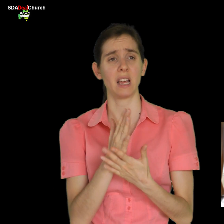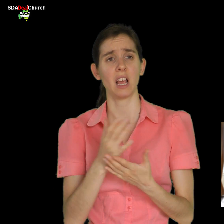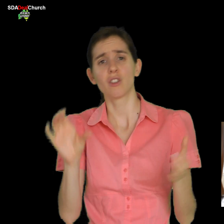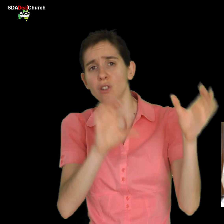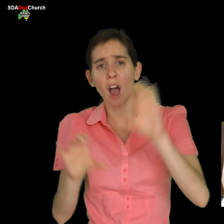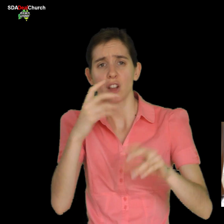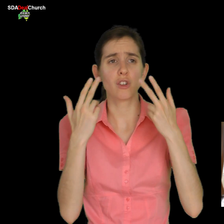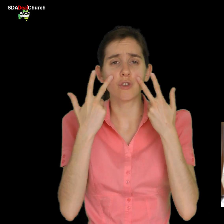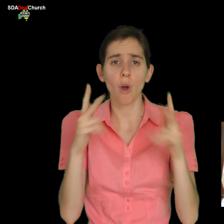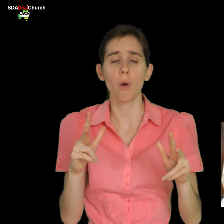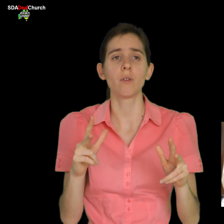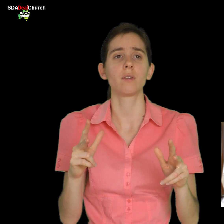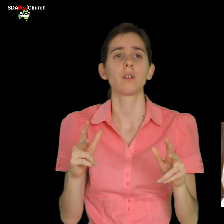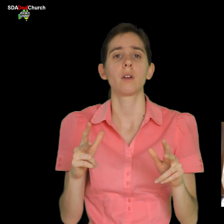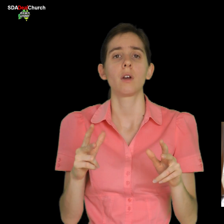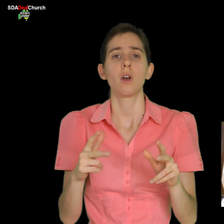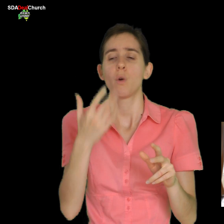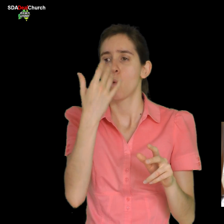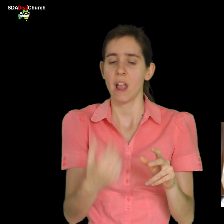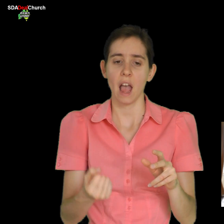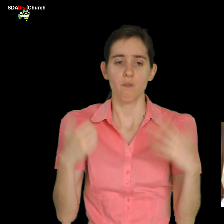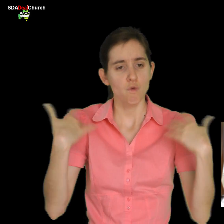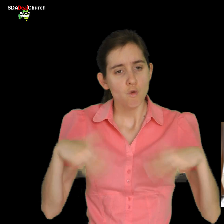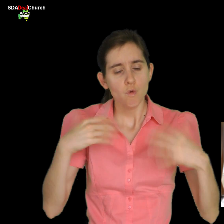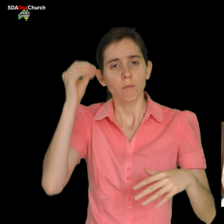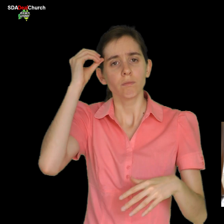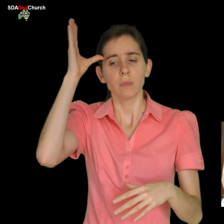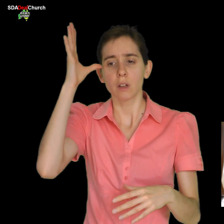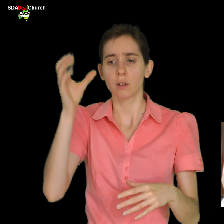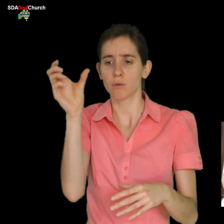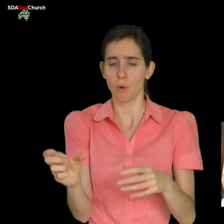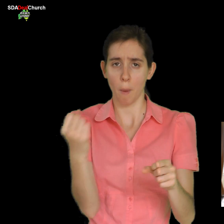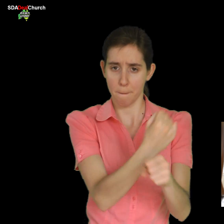reveals evidence of an awesome intelligent designer operating at least